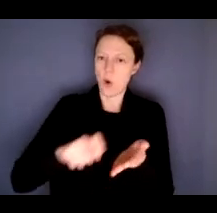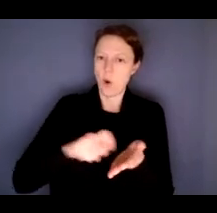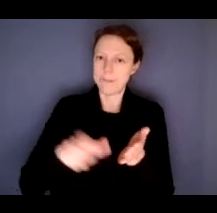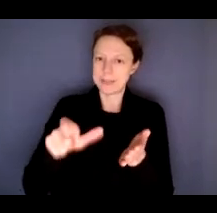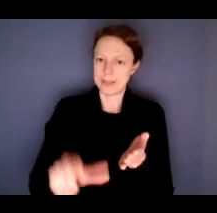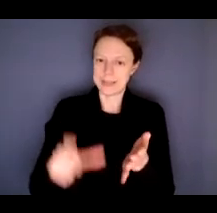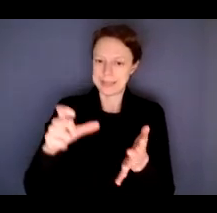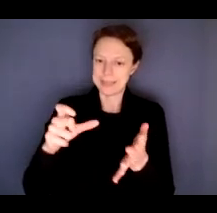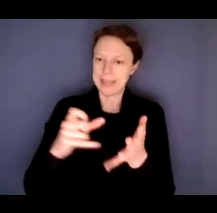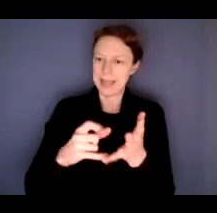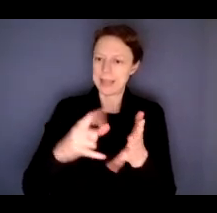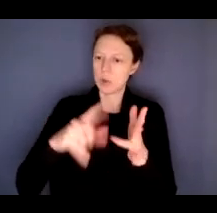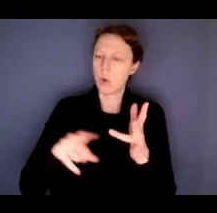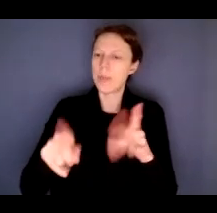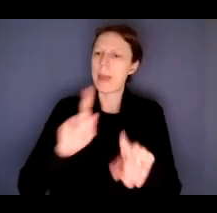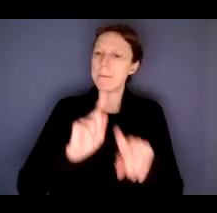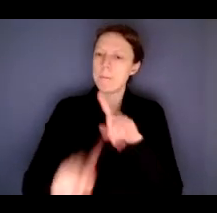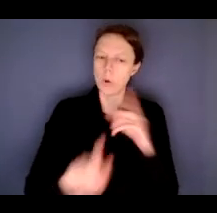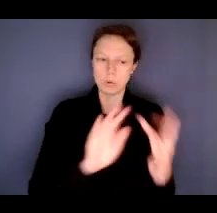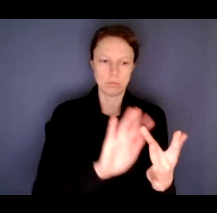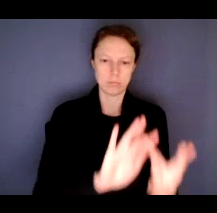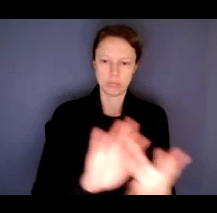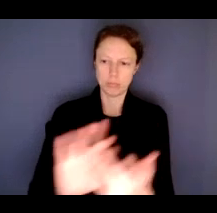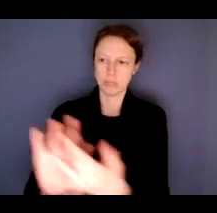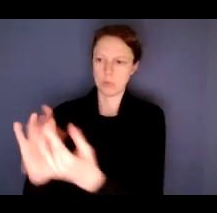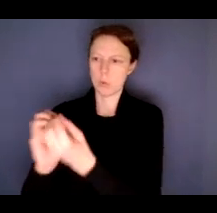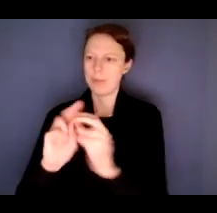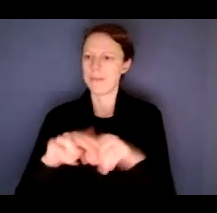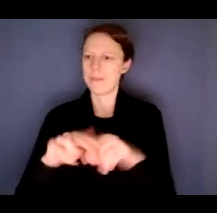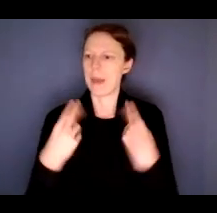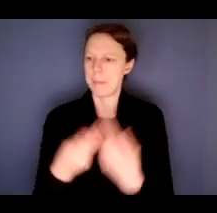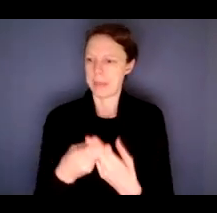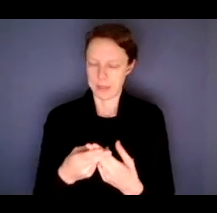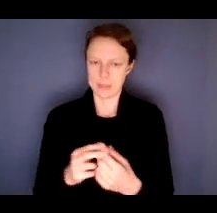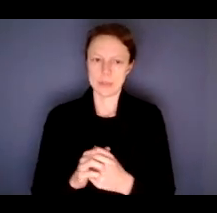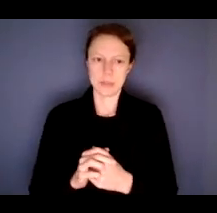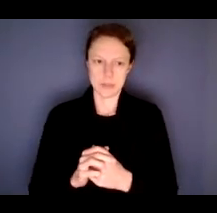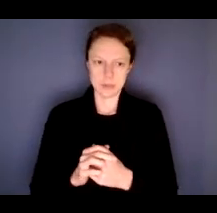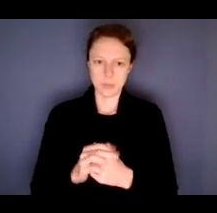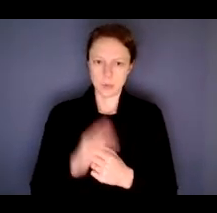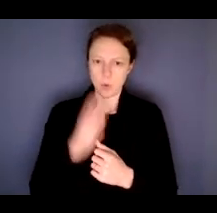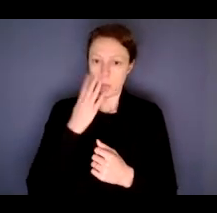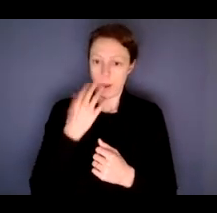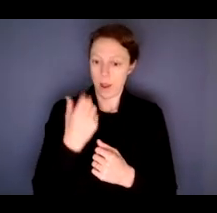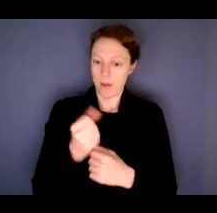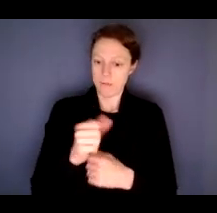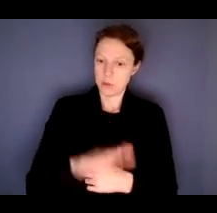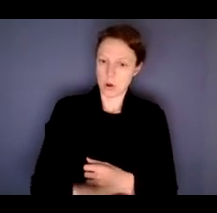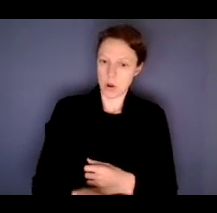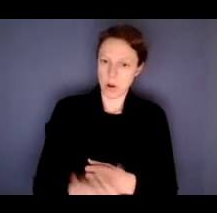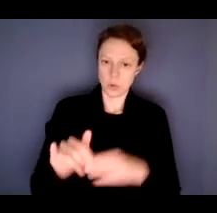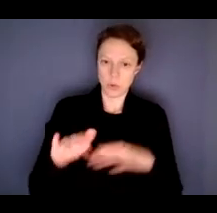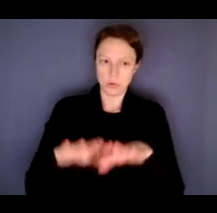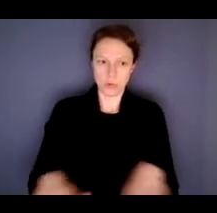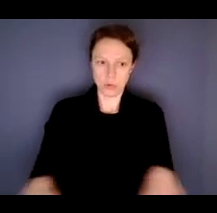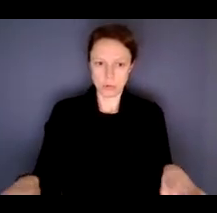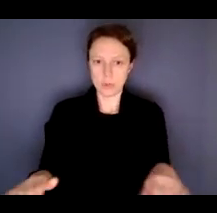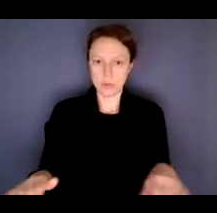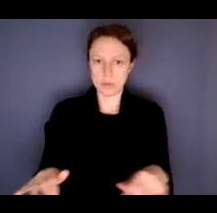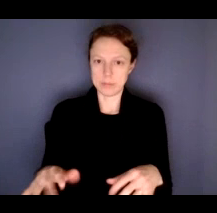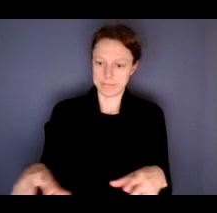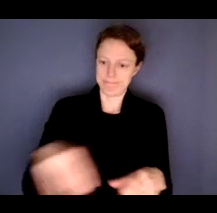with our various families. So when we have a child or children that are involved with our department